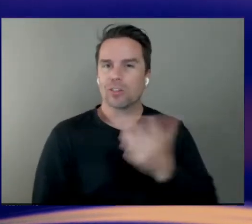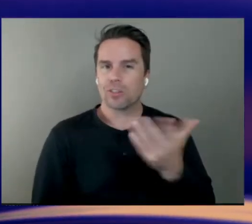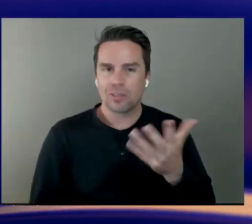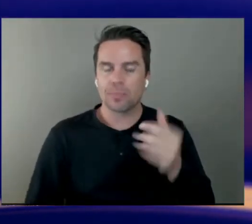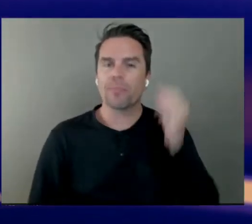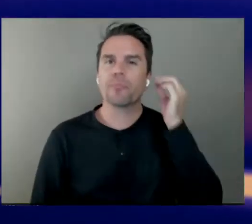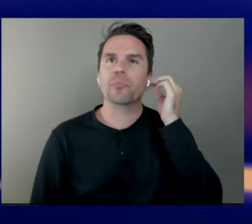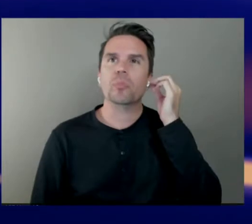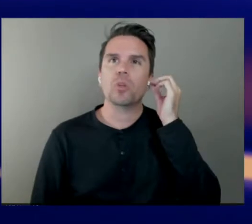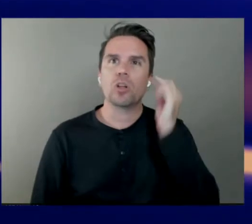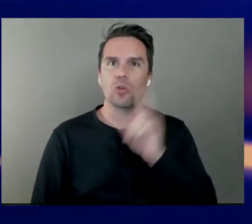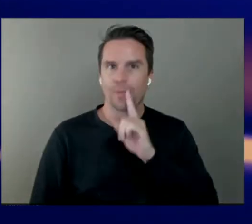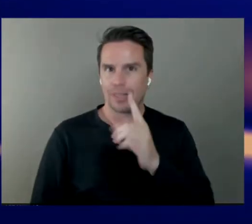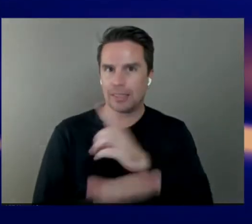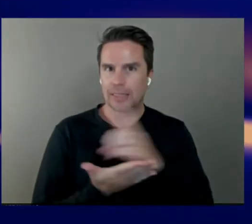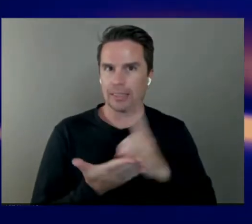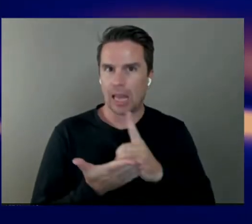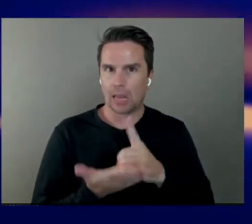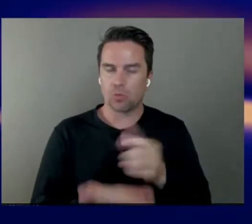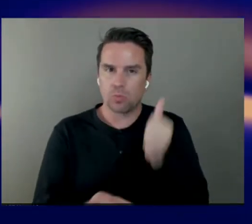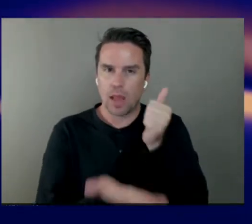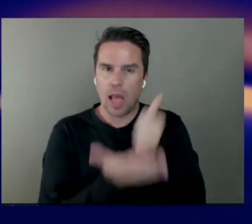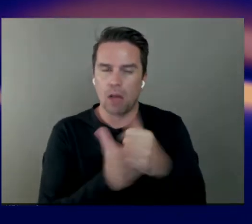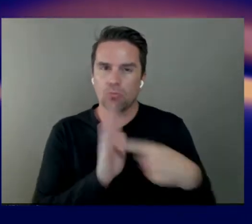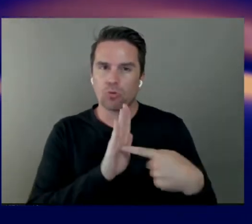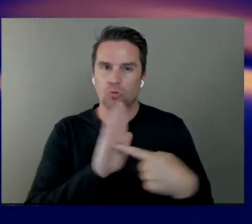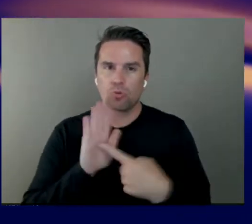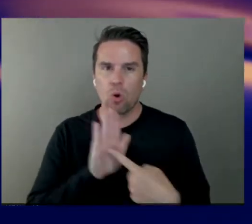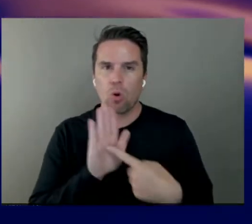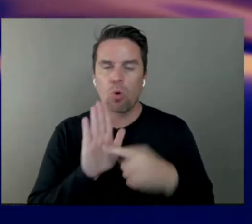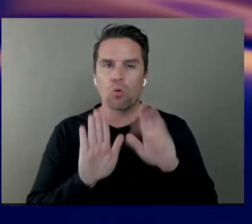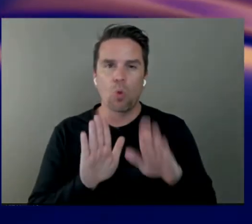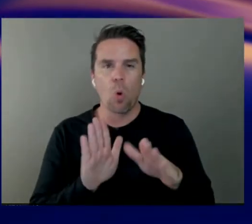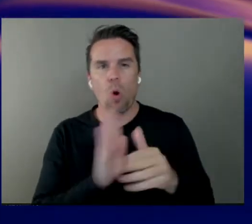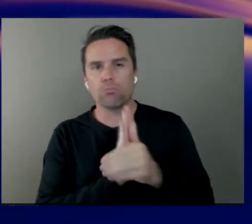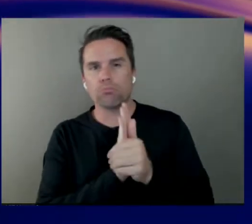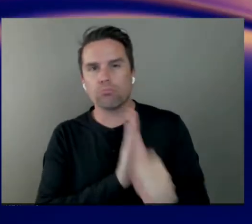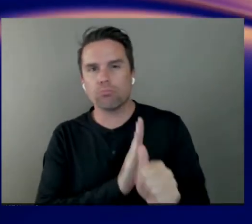to help you show your proficiency, and your competence